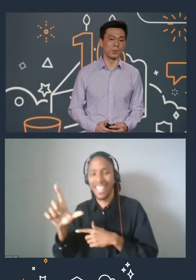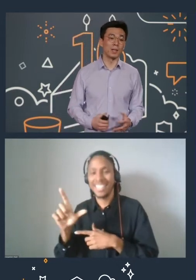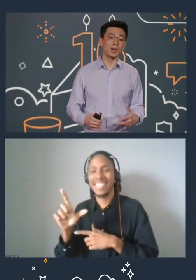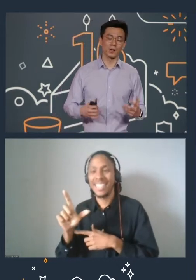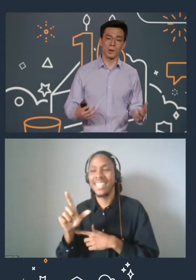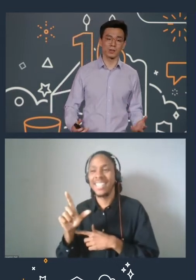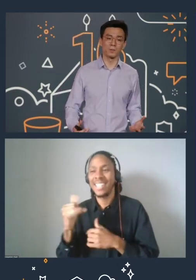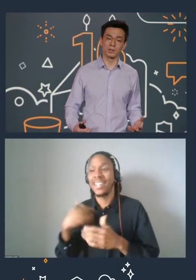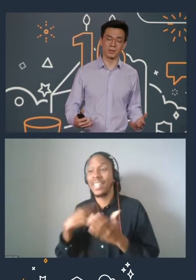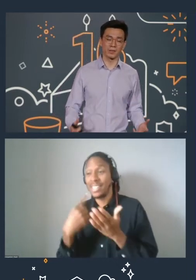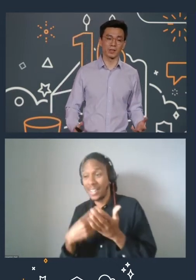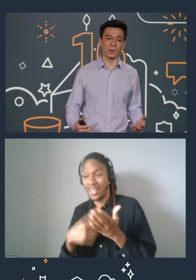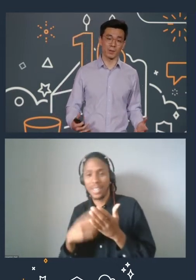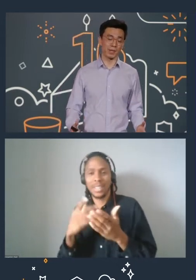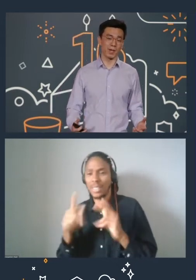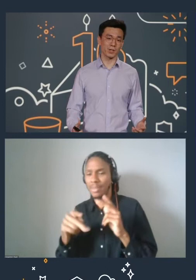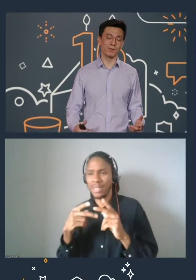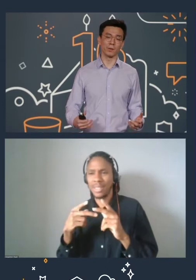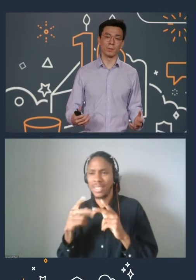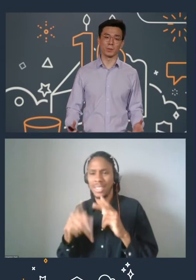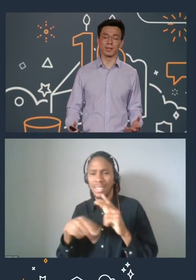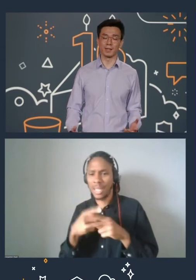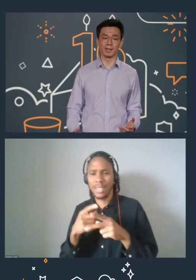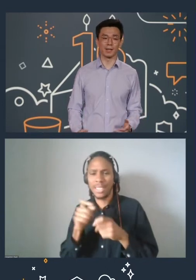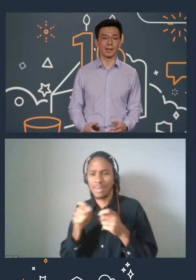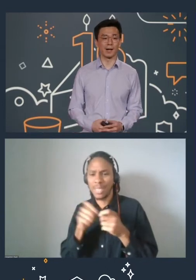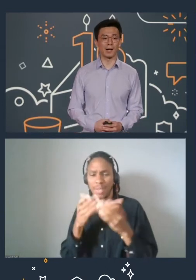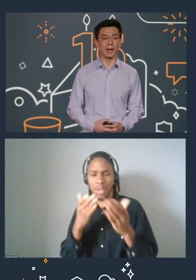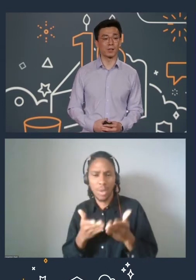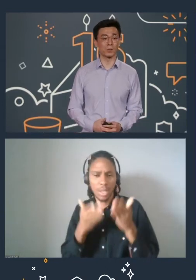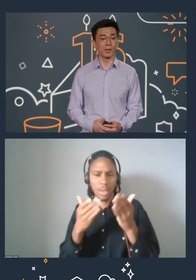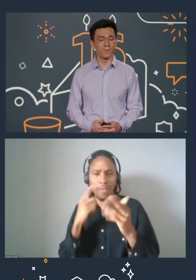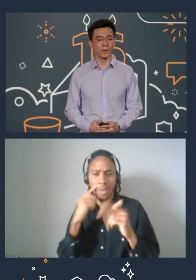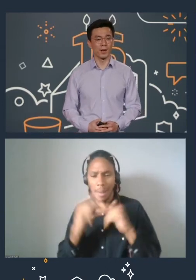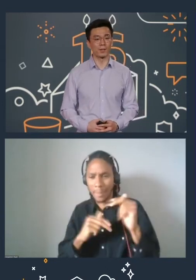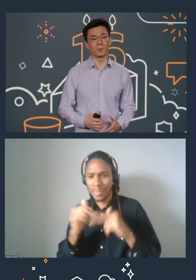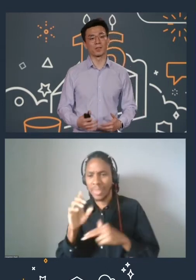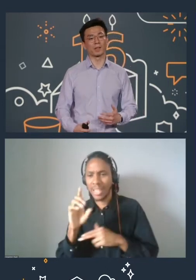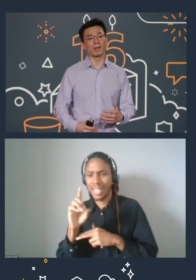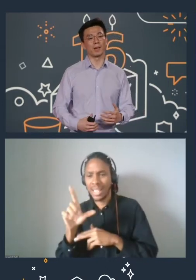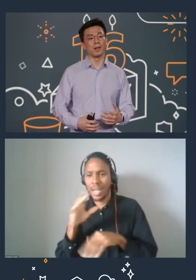We then talked about some specific recommendation for building a data lake on S3 and specifically